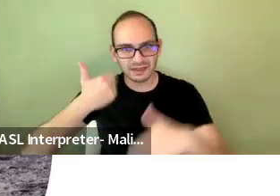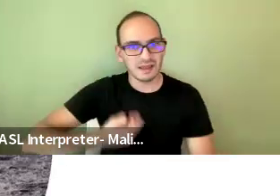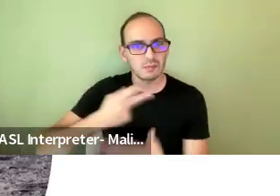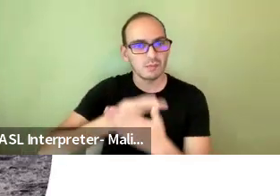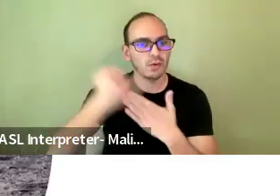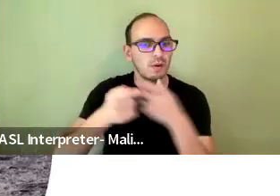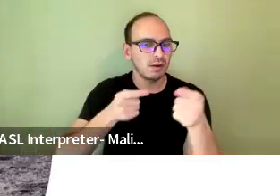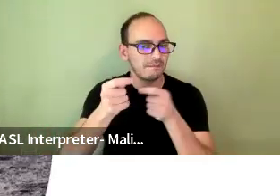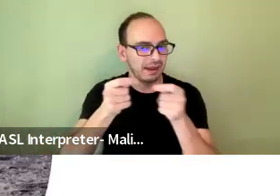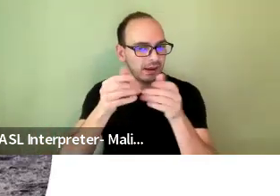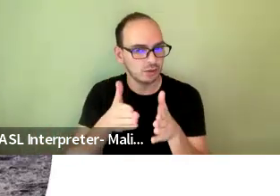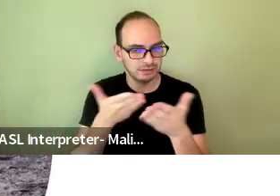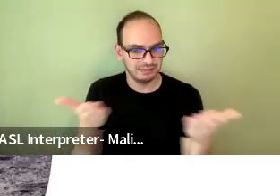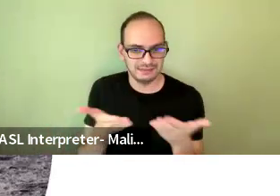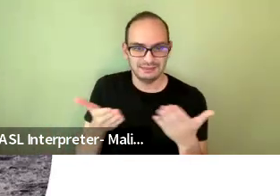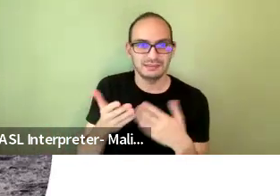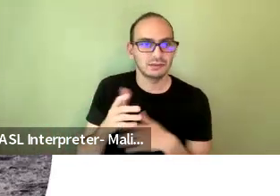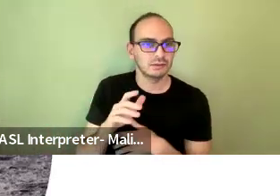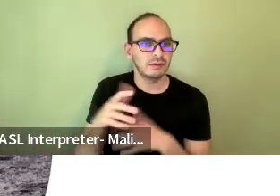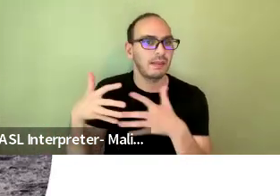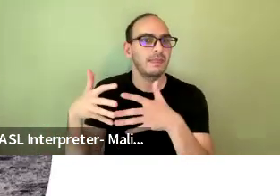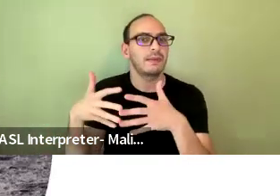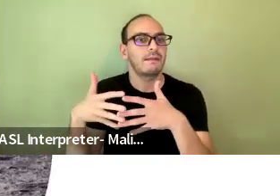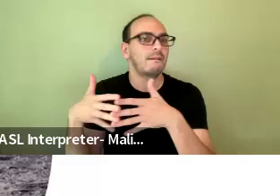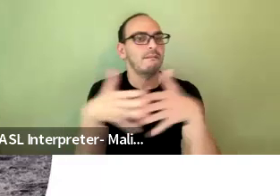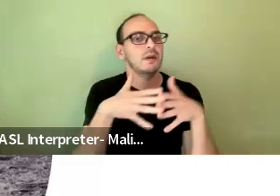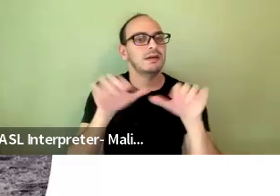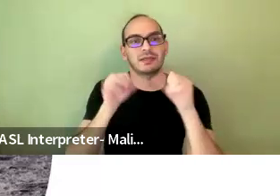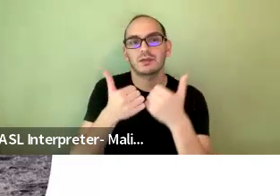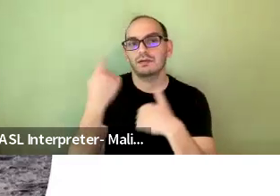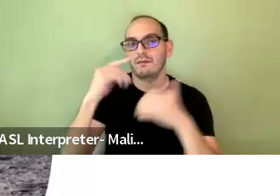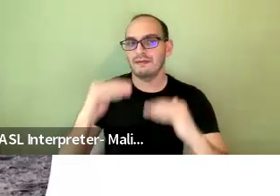here at the American Association for the Advancement of Science. I serve as the